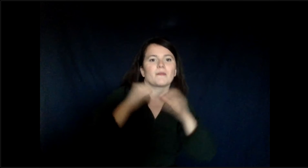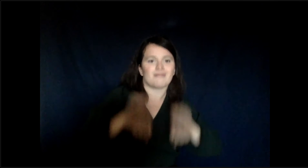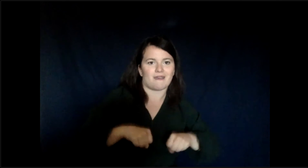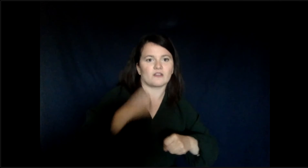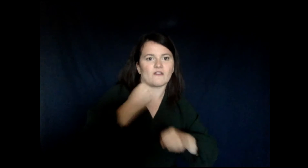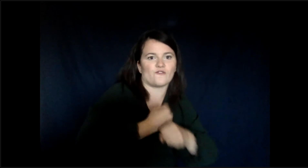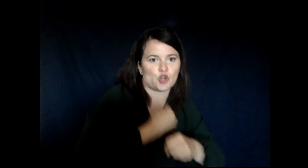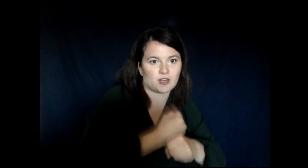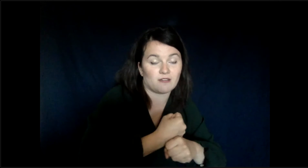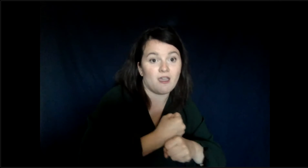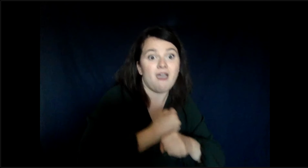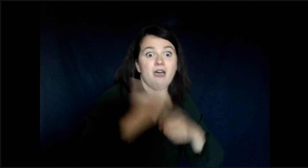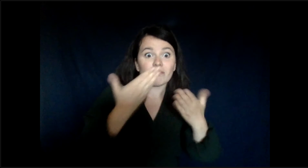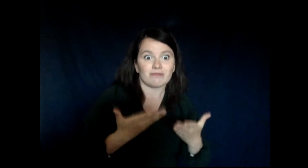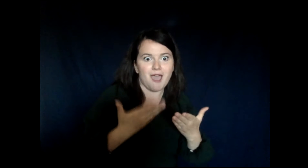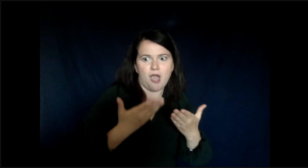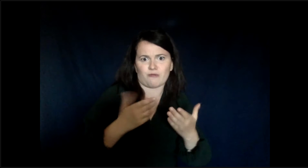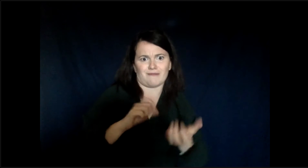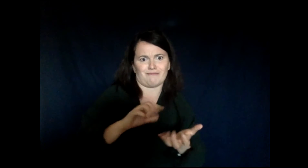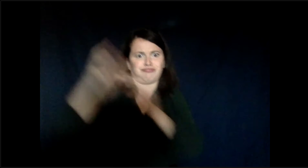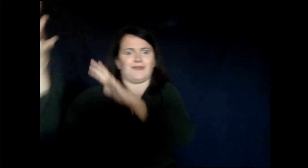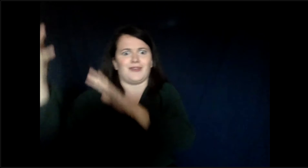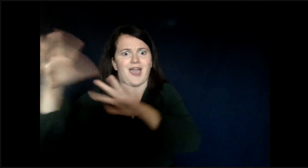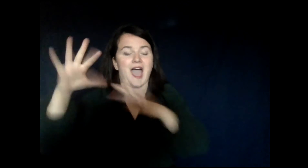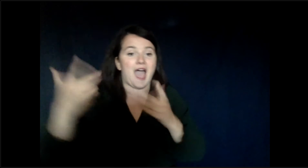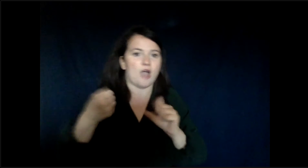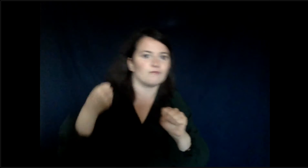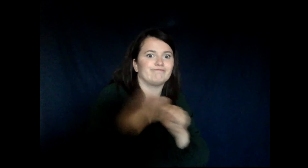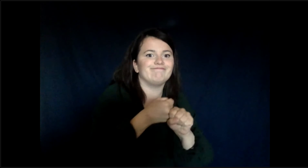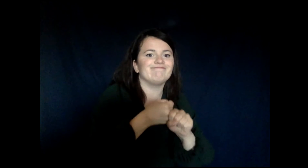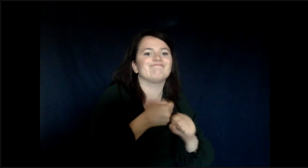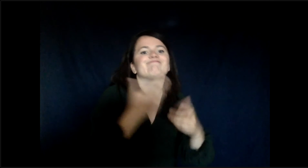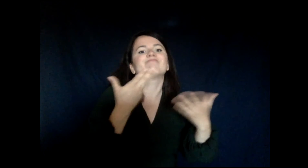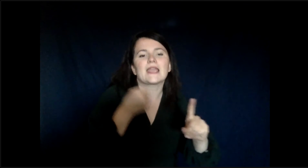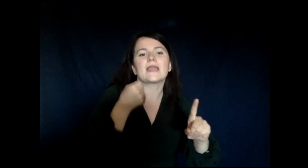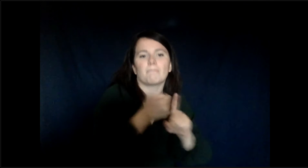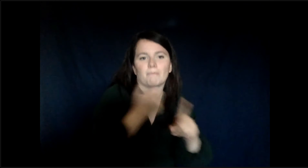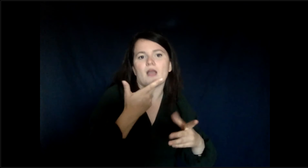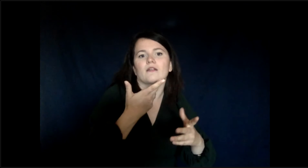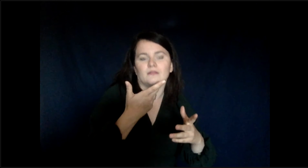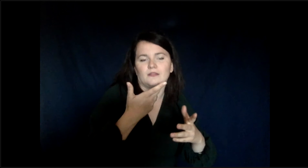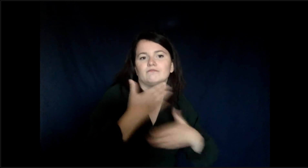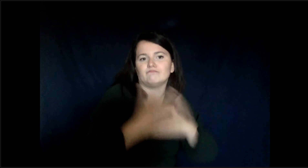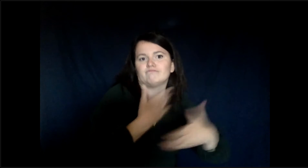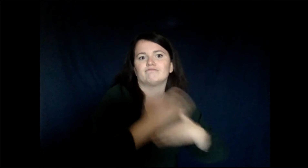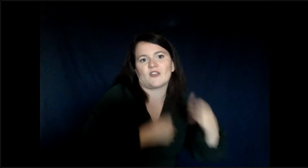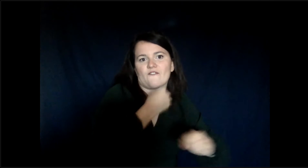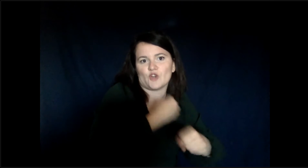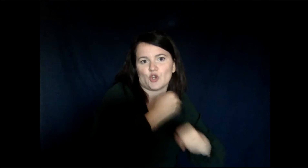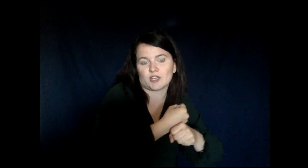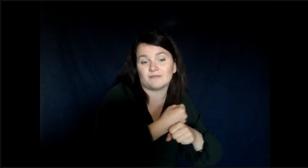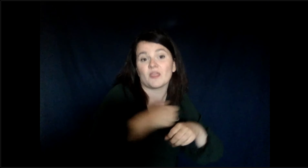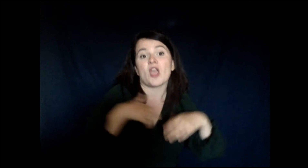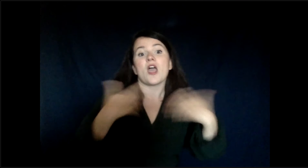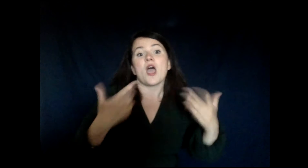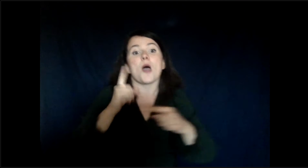which showed the limits in terms of accessibility during the crisis. I'll finally mention independent living